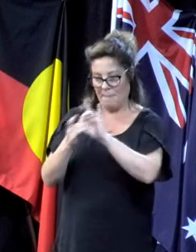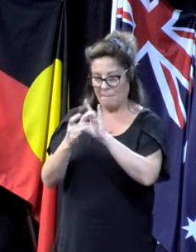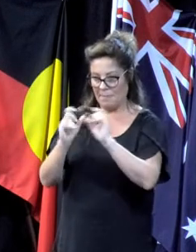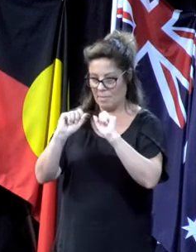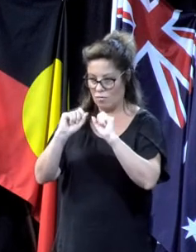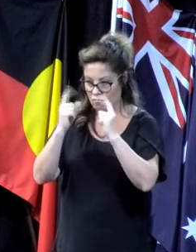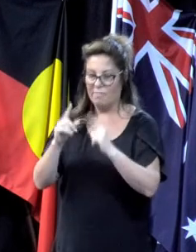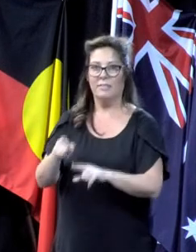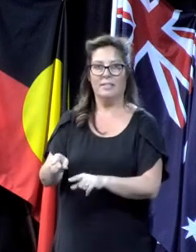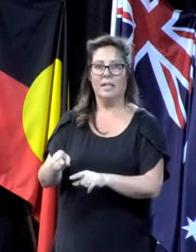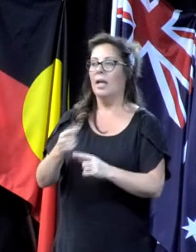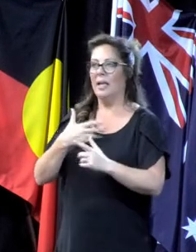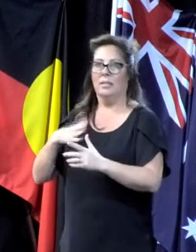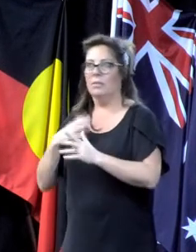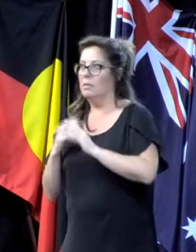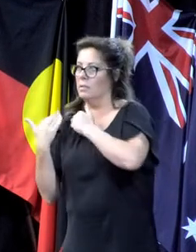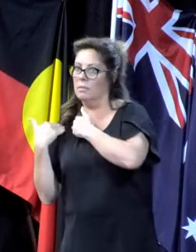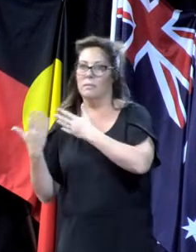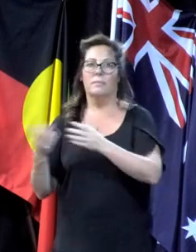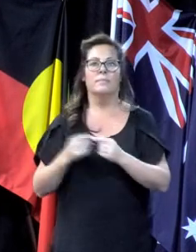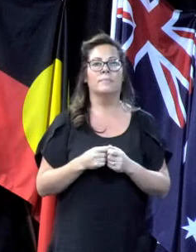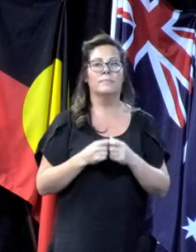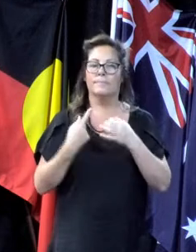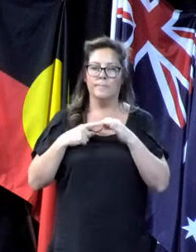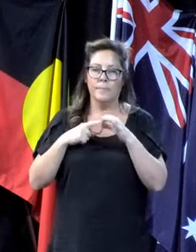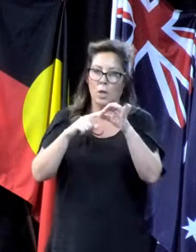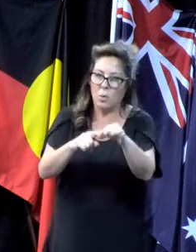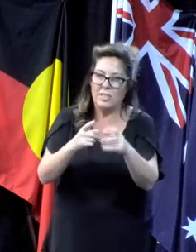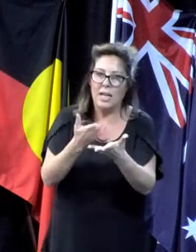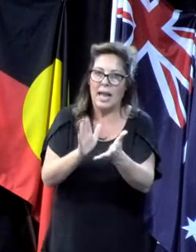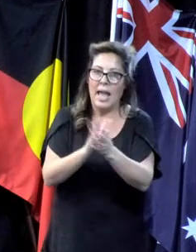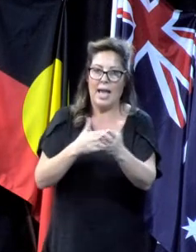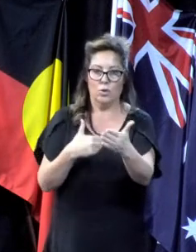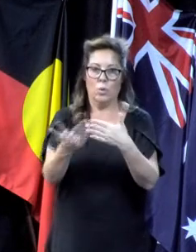like separated families? Families where the parents